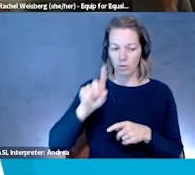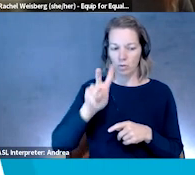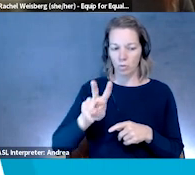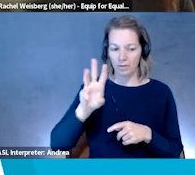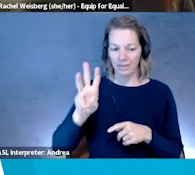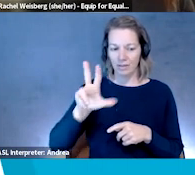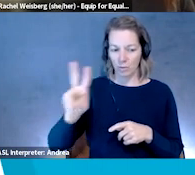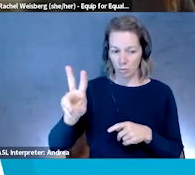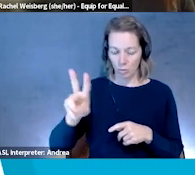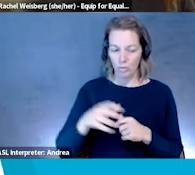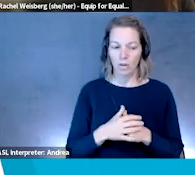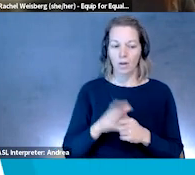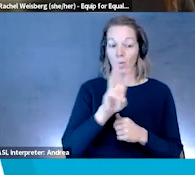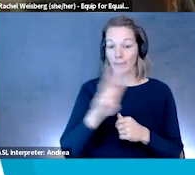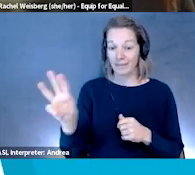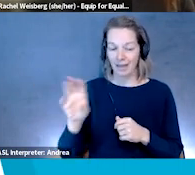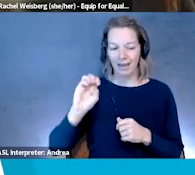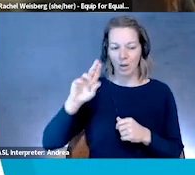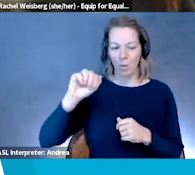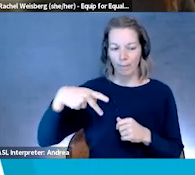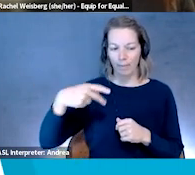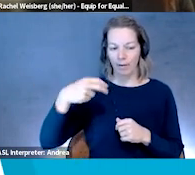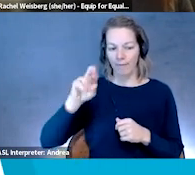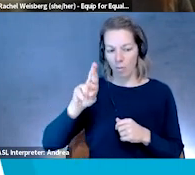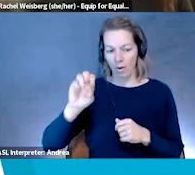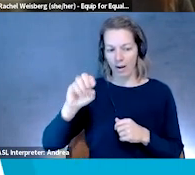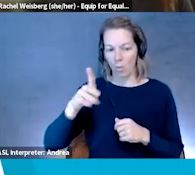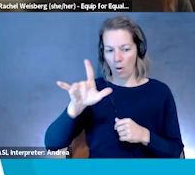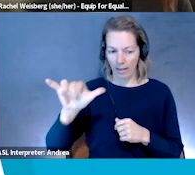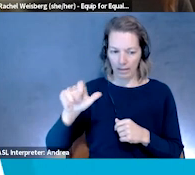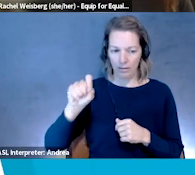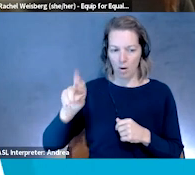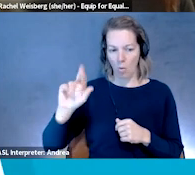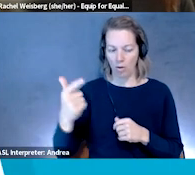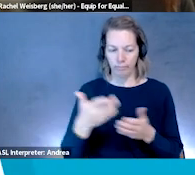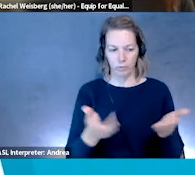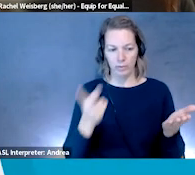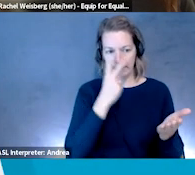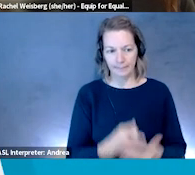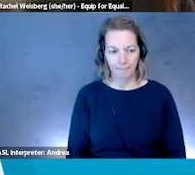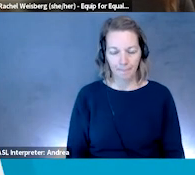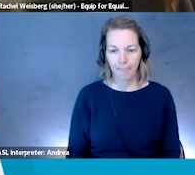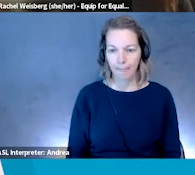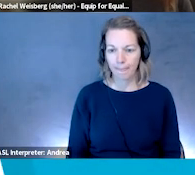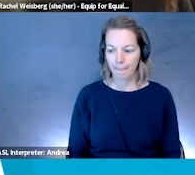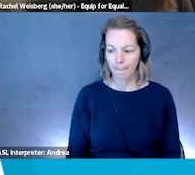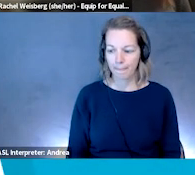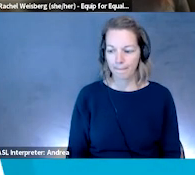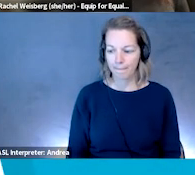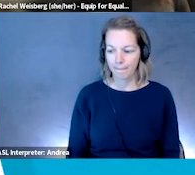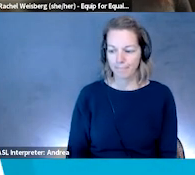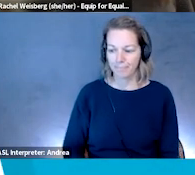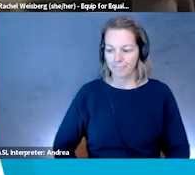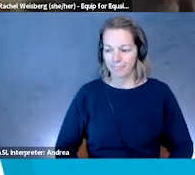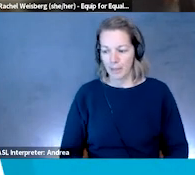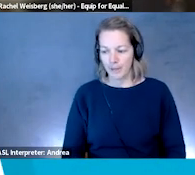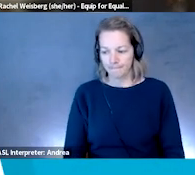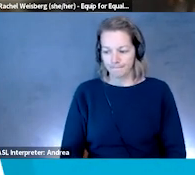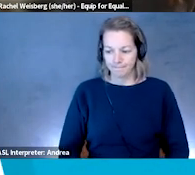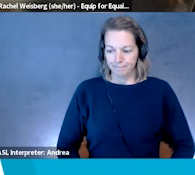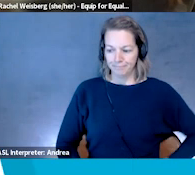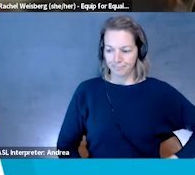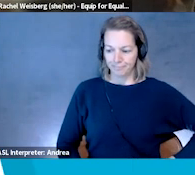AND NEGLIGENT UNIT. AND OUR CONTACT INFORMATION IS